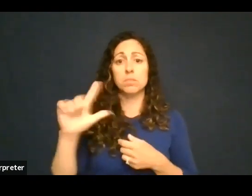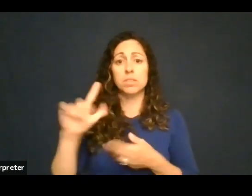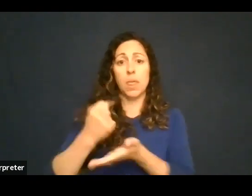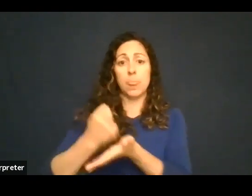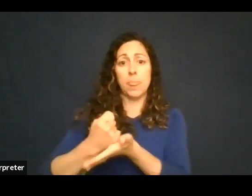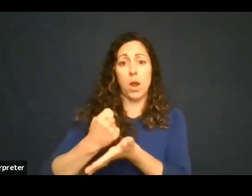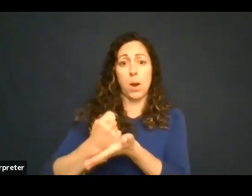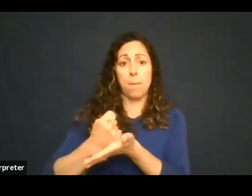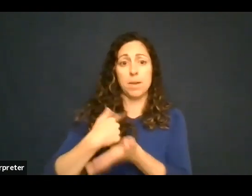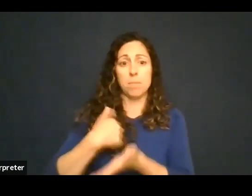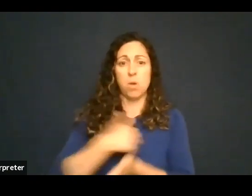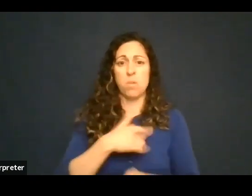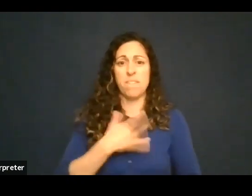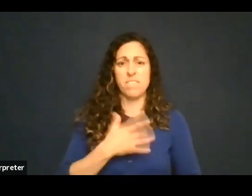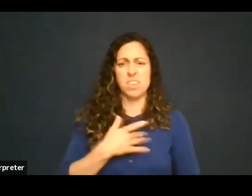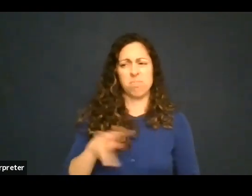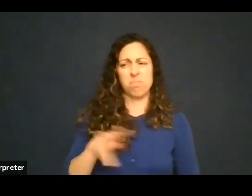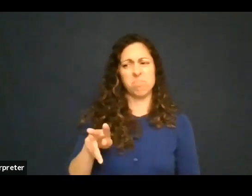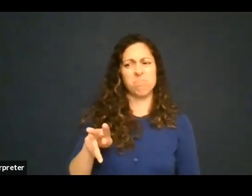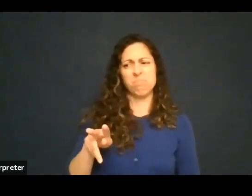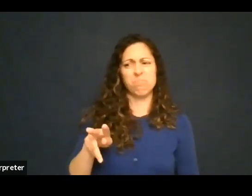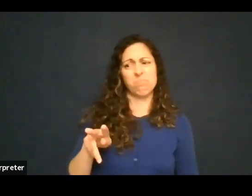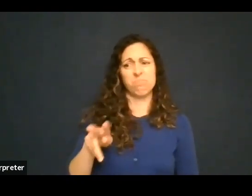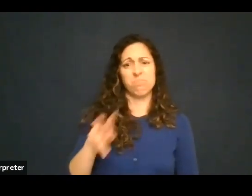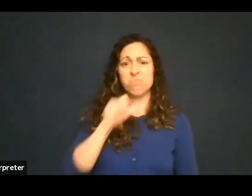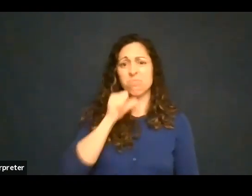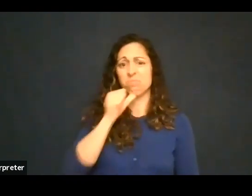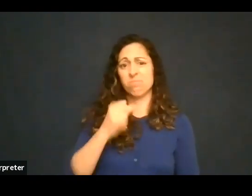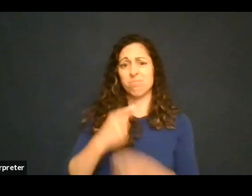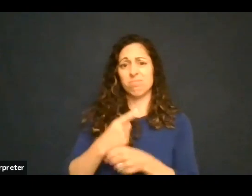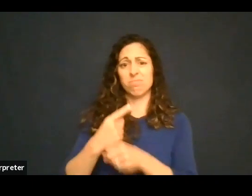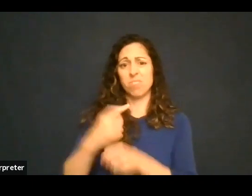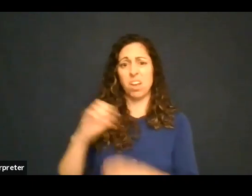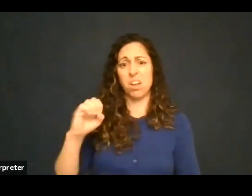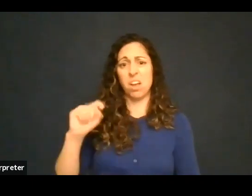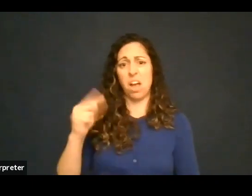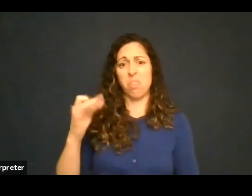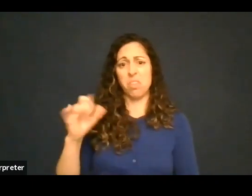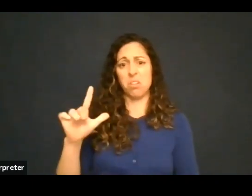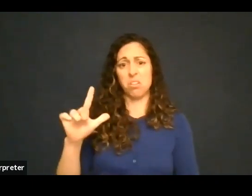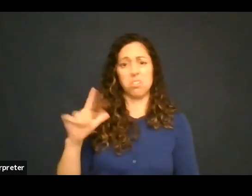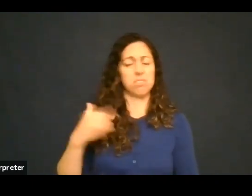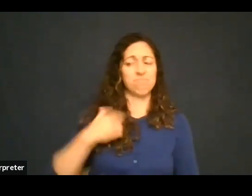and we will not work with them. But nearly everyone else we will. And we share de-identified data, which